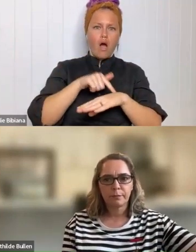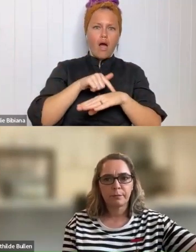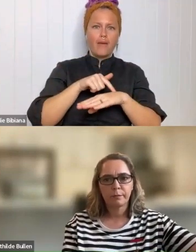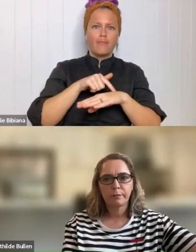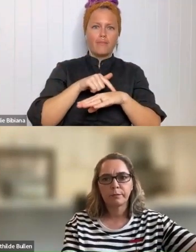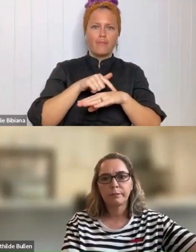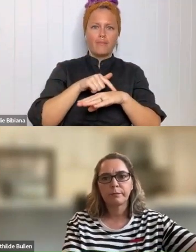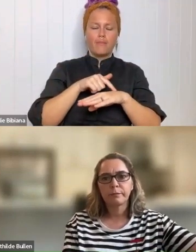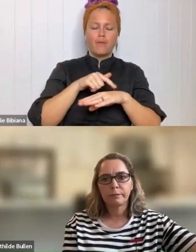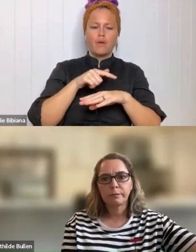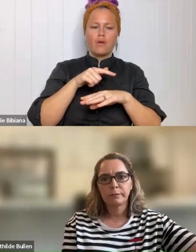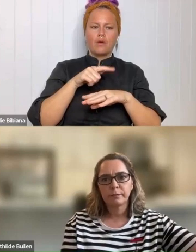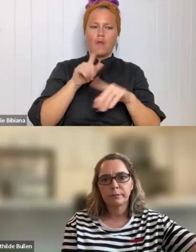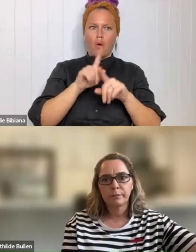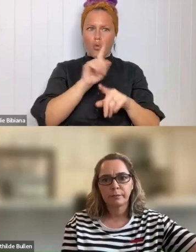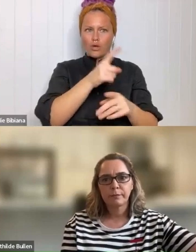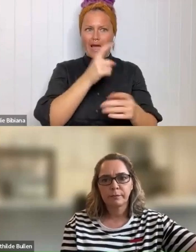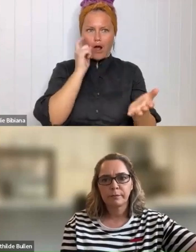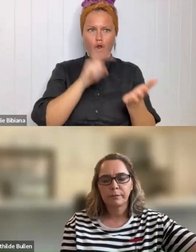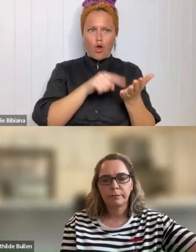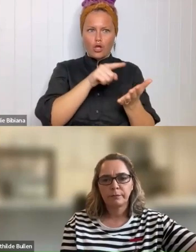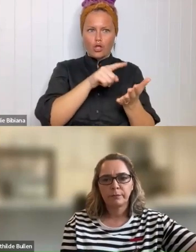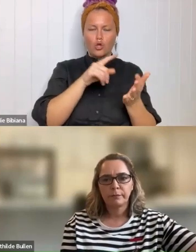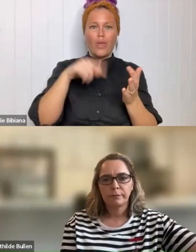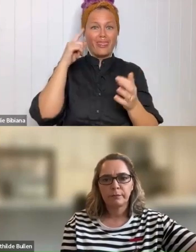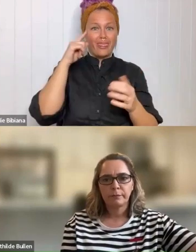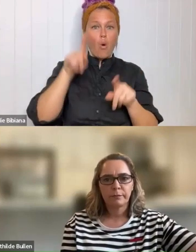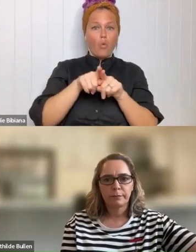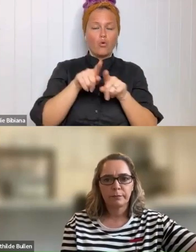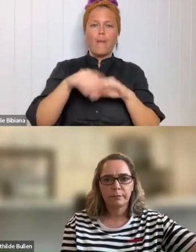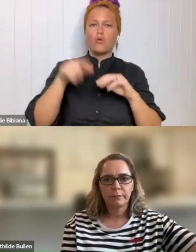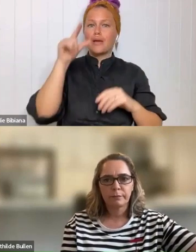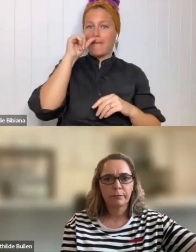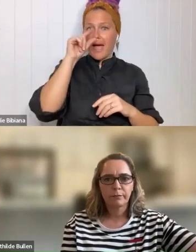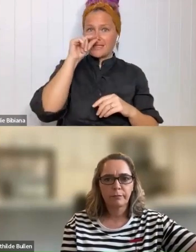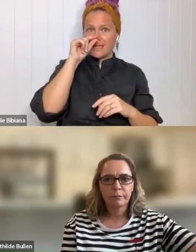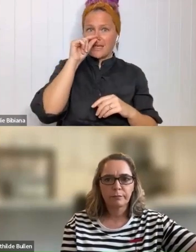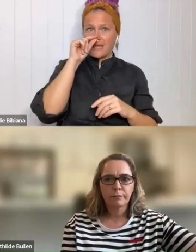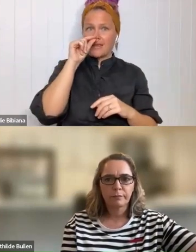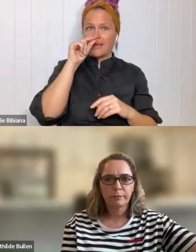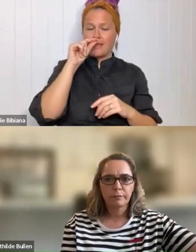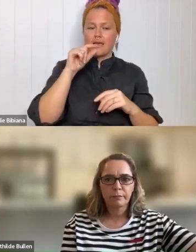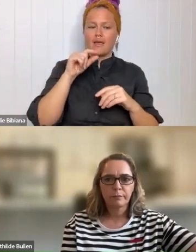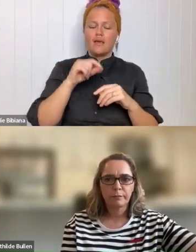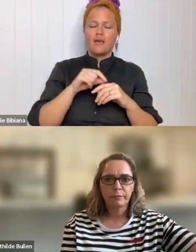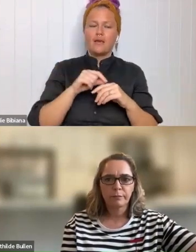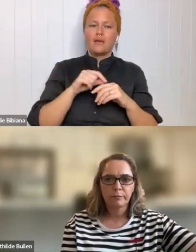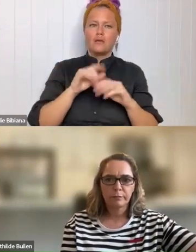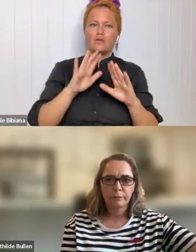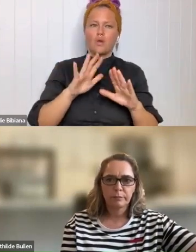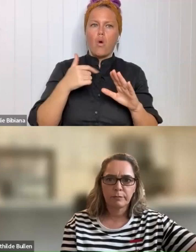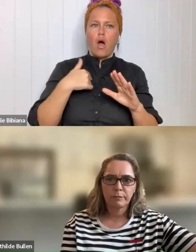that we think about capacity. So I, I'll leave my role next July.